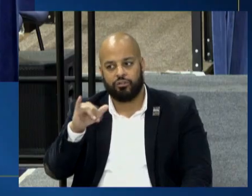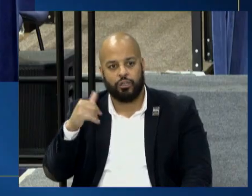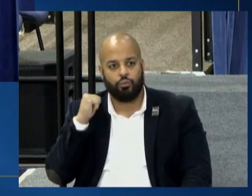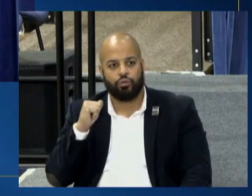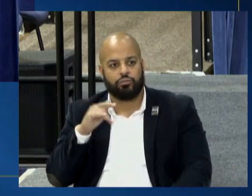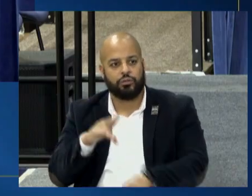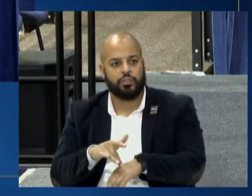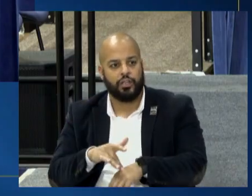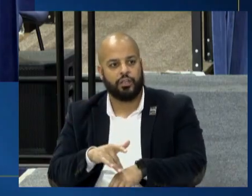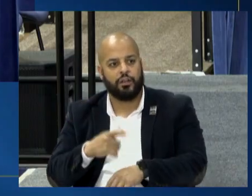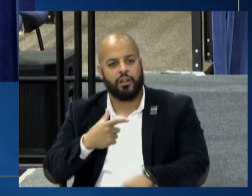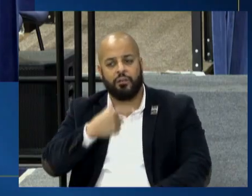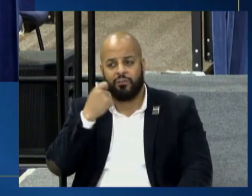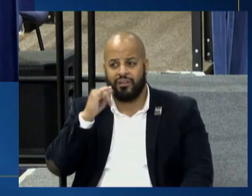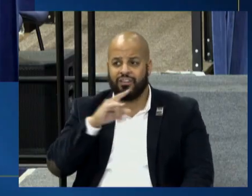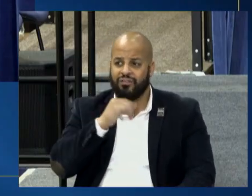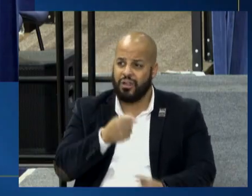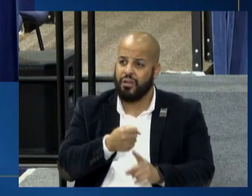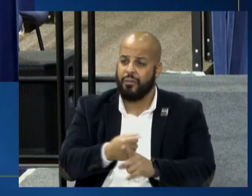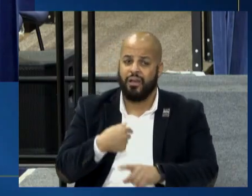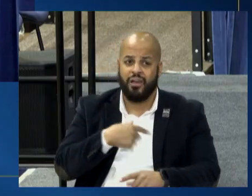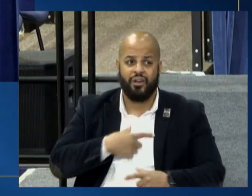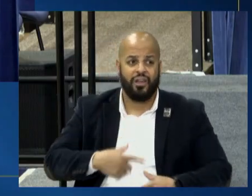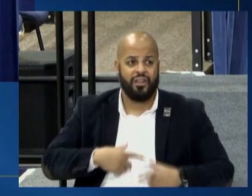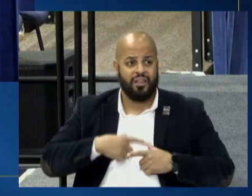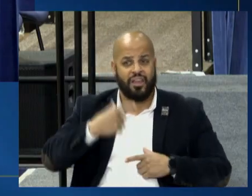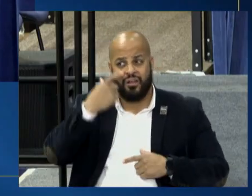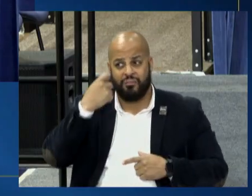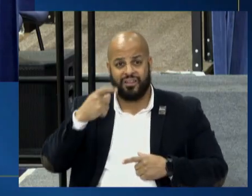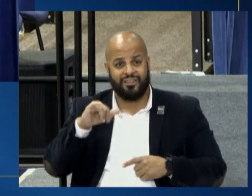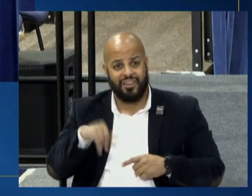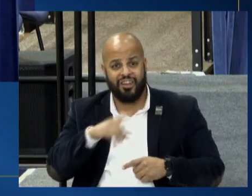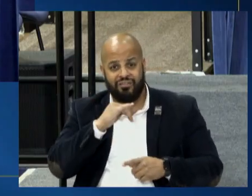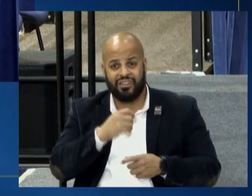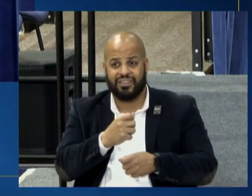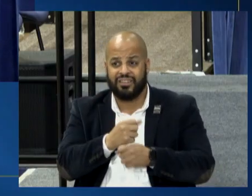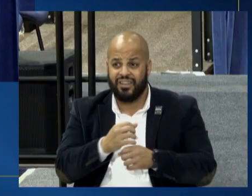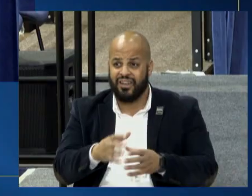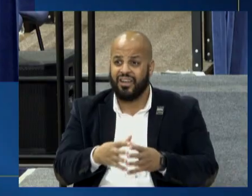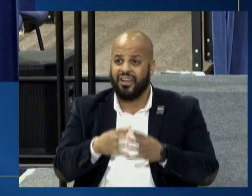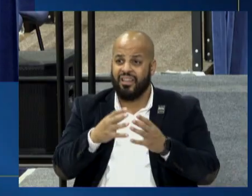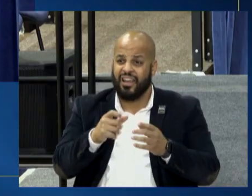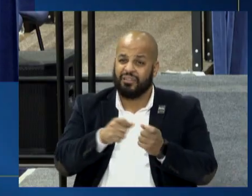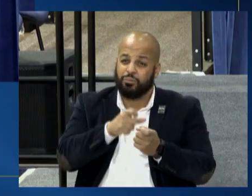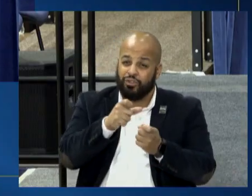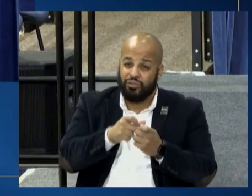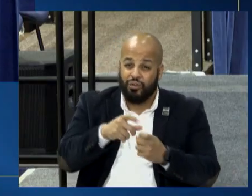path to an ROI. Because it's taking on a particular portfolio area or a disease